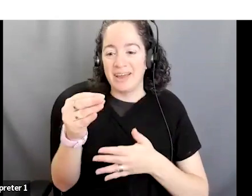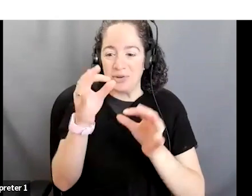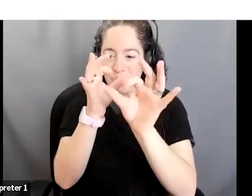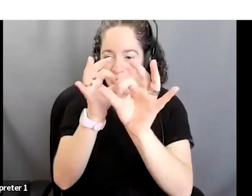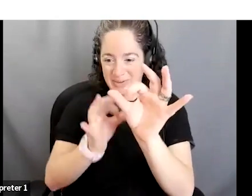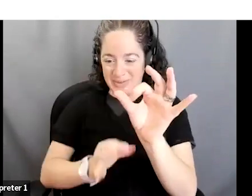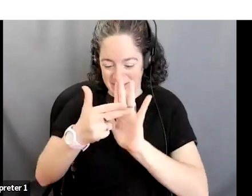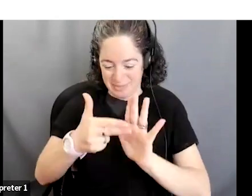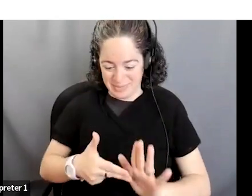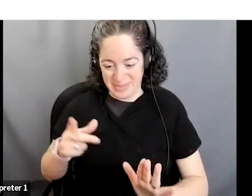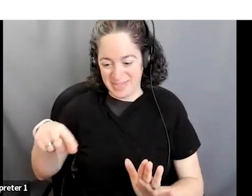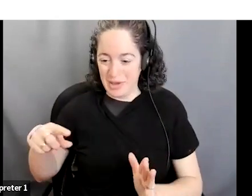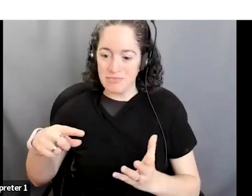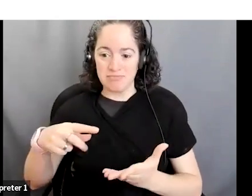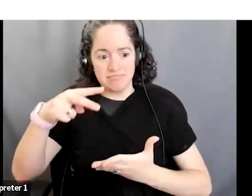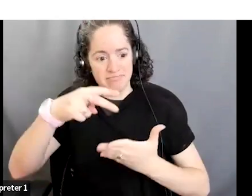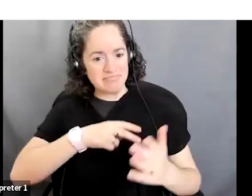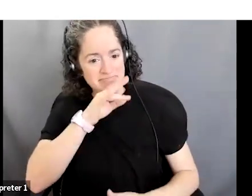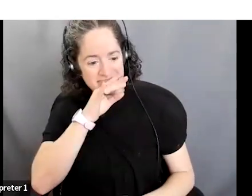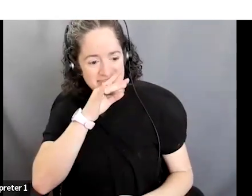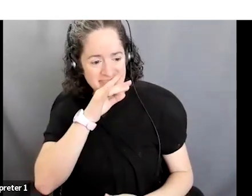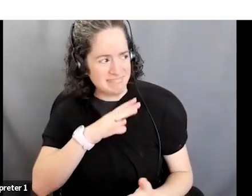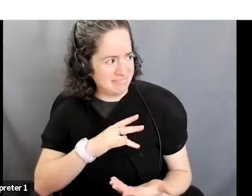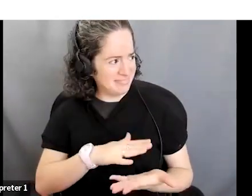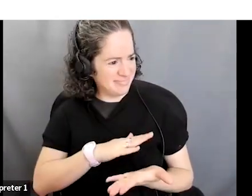This was a happy surprise after some of the others.